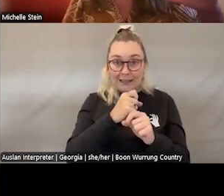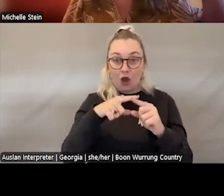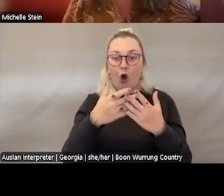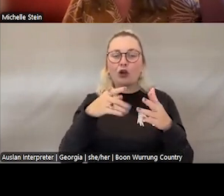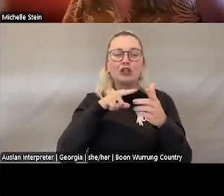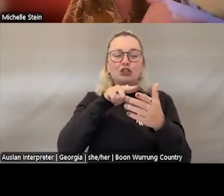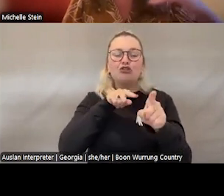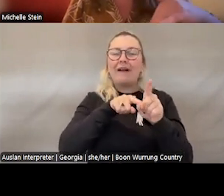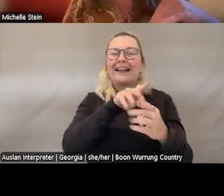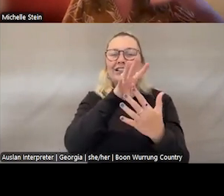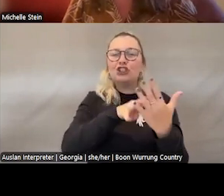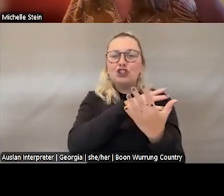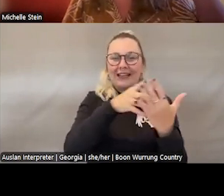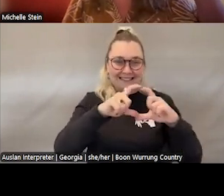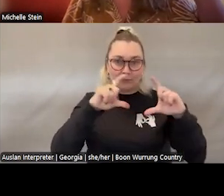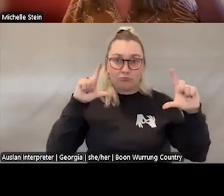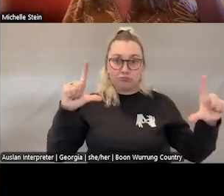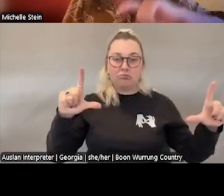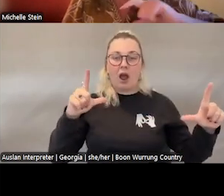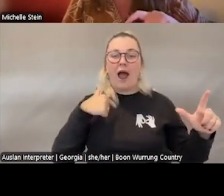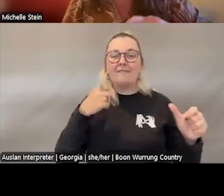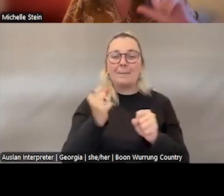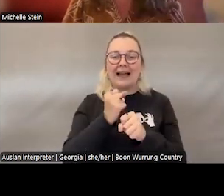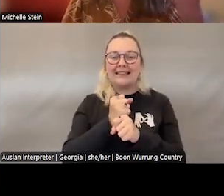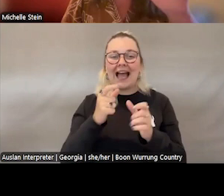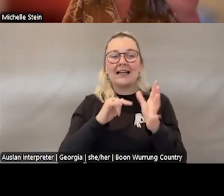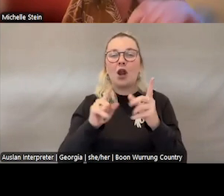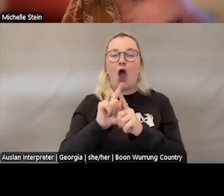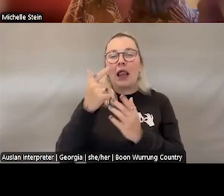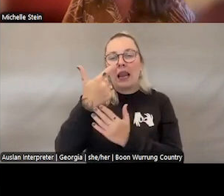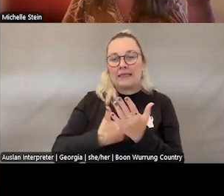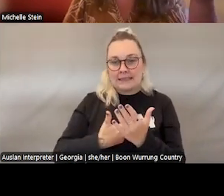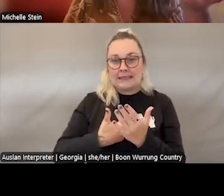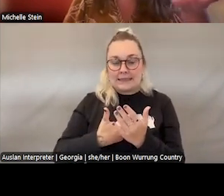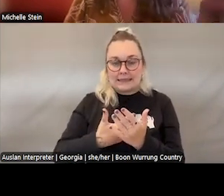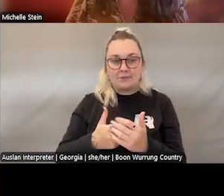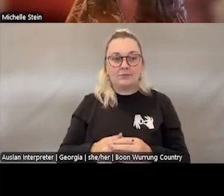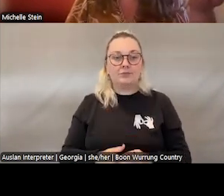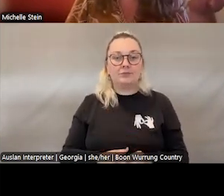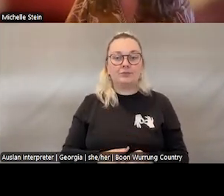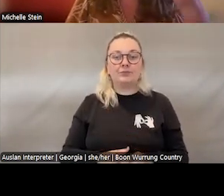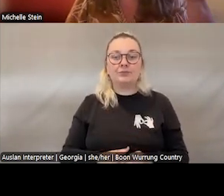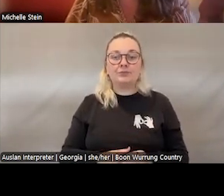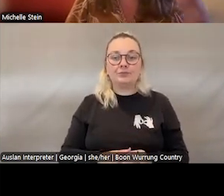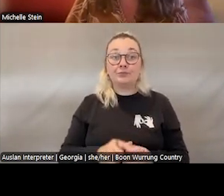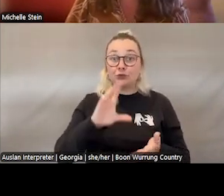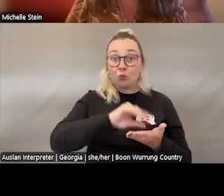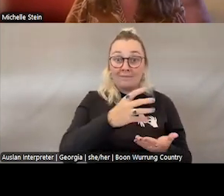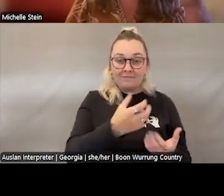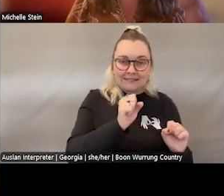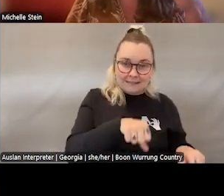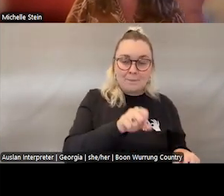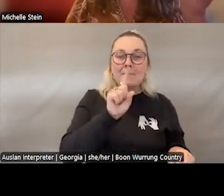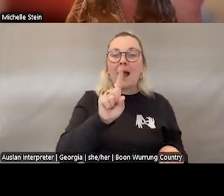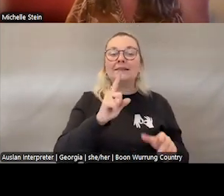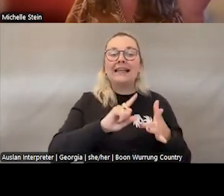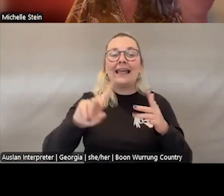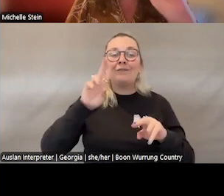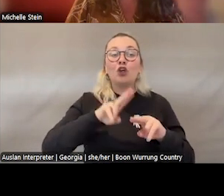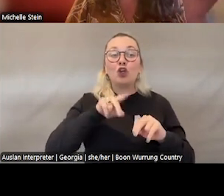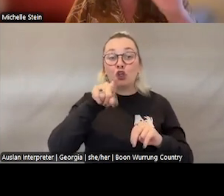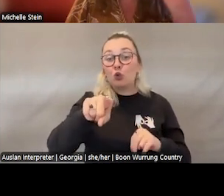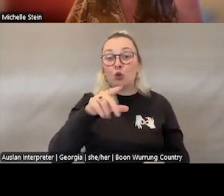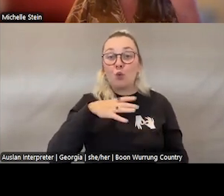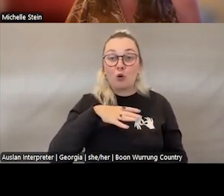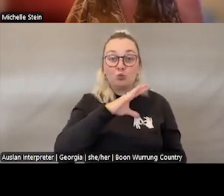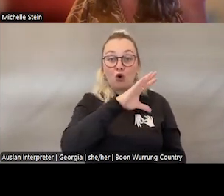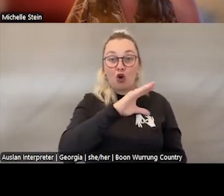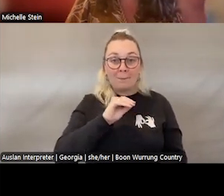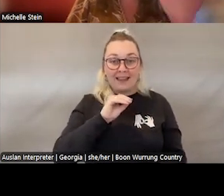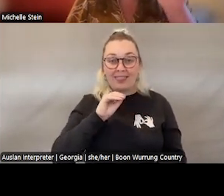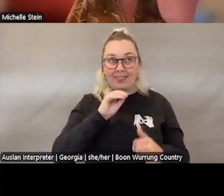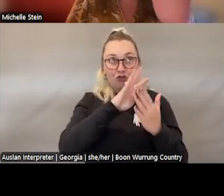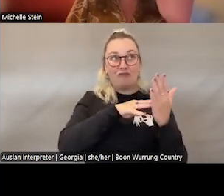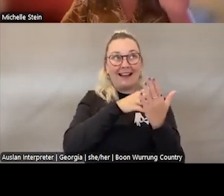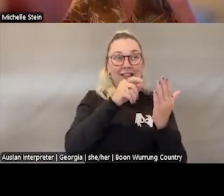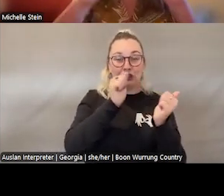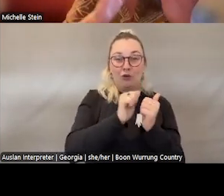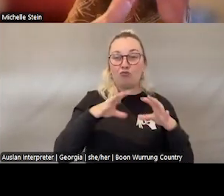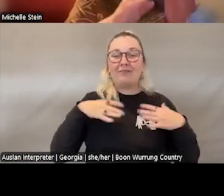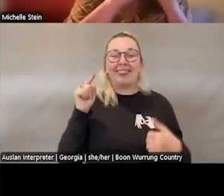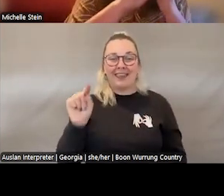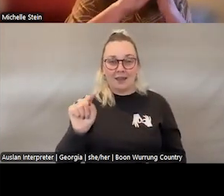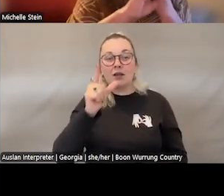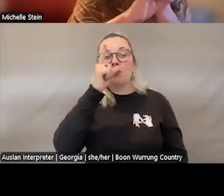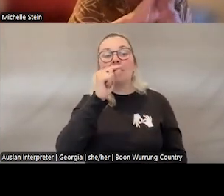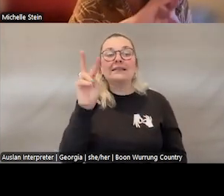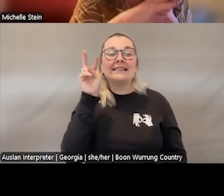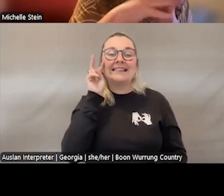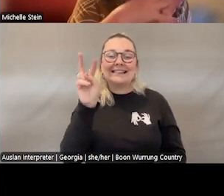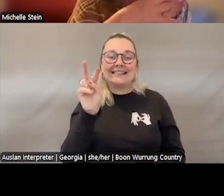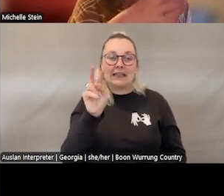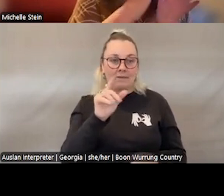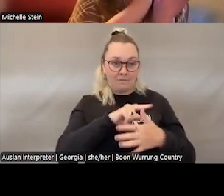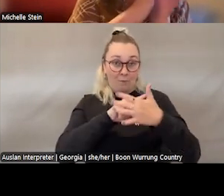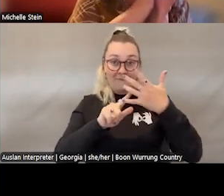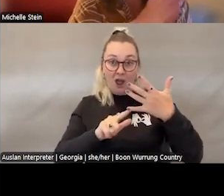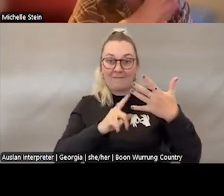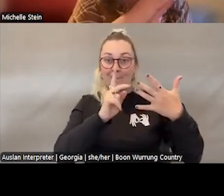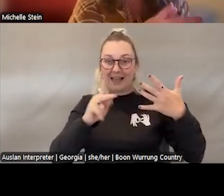sheet, I have put this on the list, this will be there. Out of these fire patterns, how am I